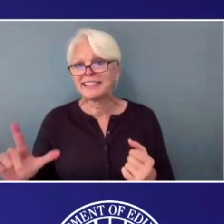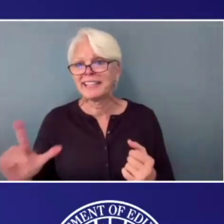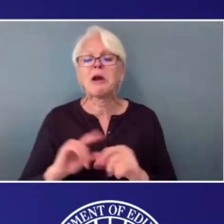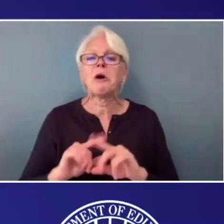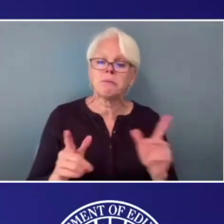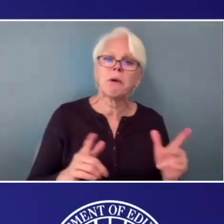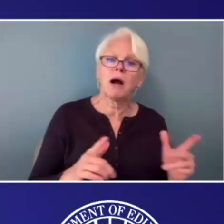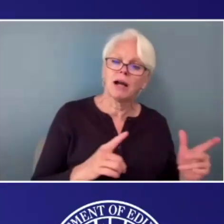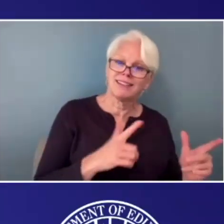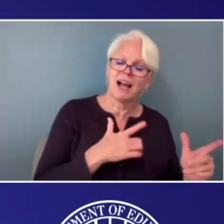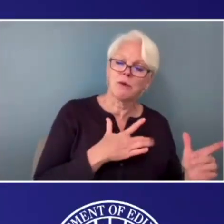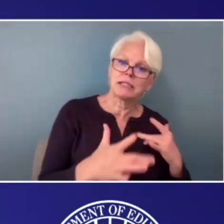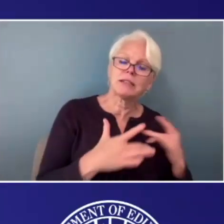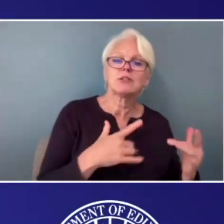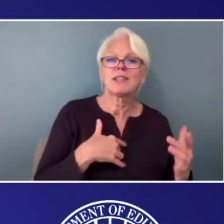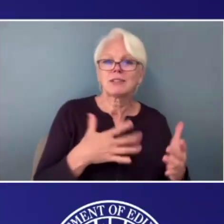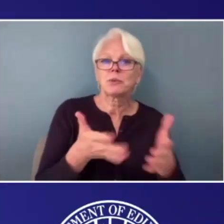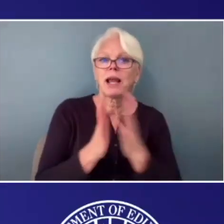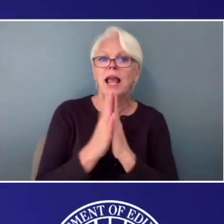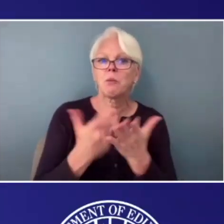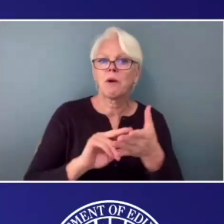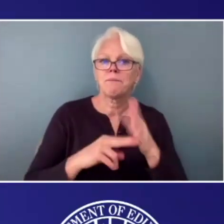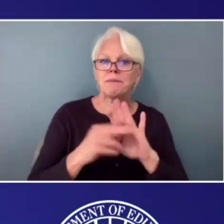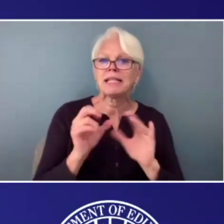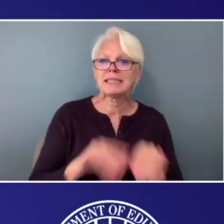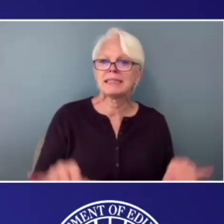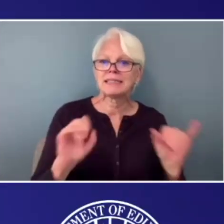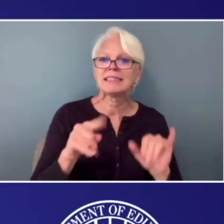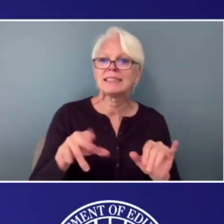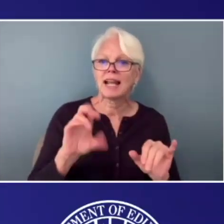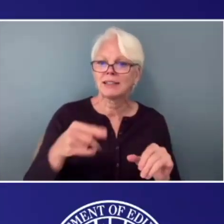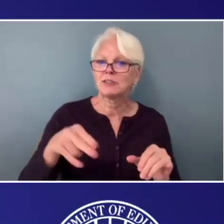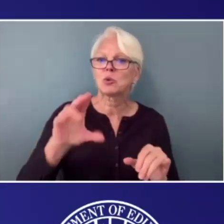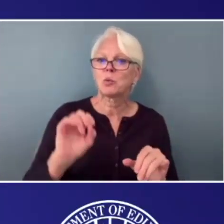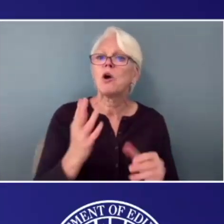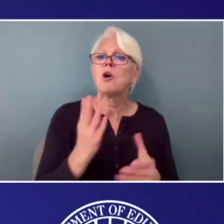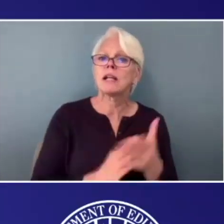meant? Because we have, we have students that are going to be impacted by it.